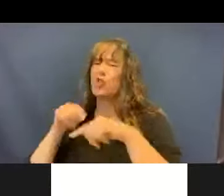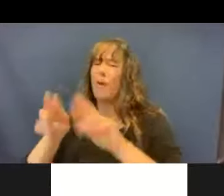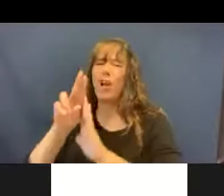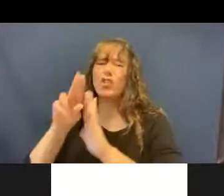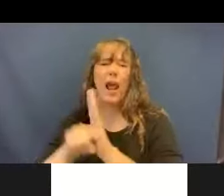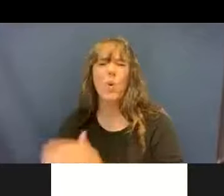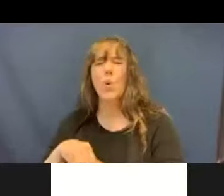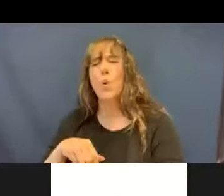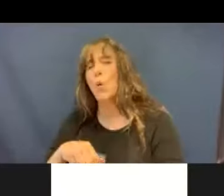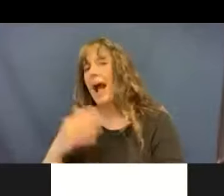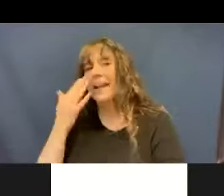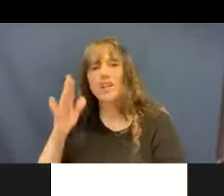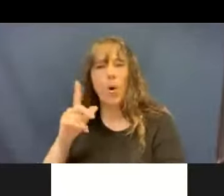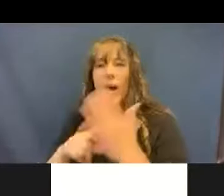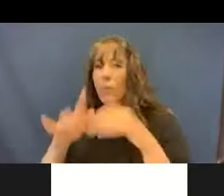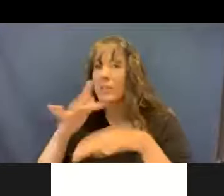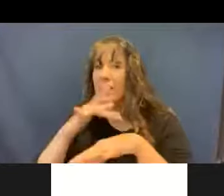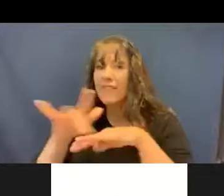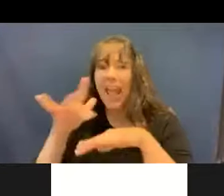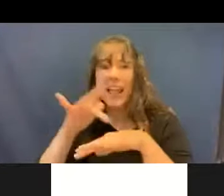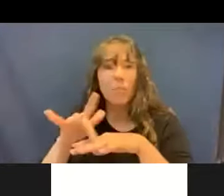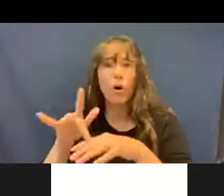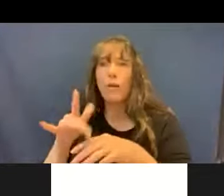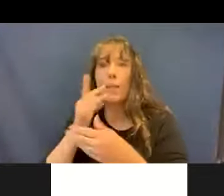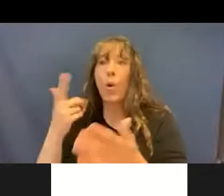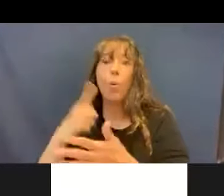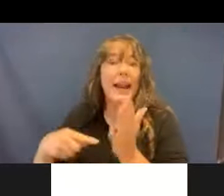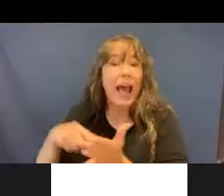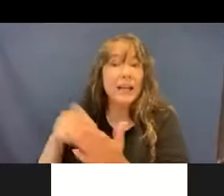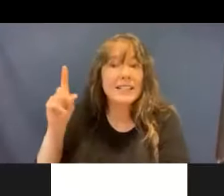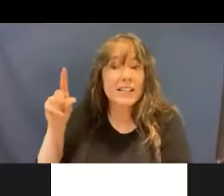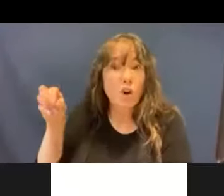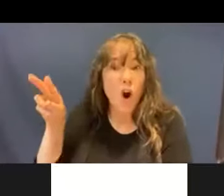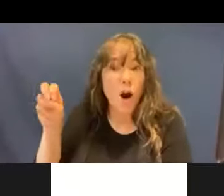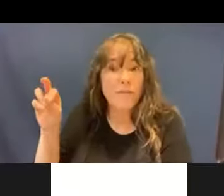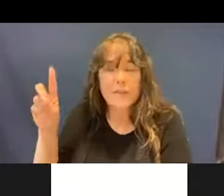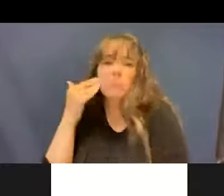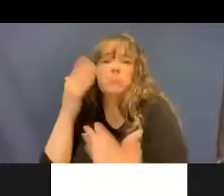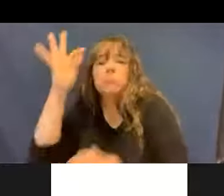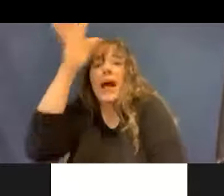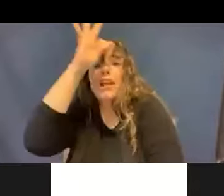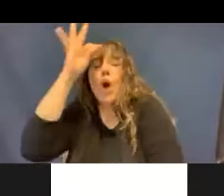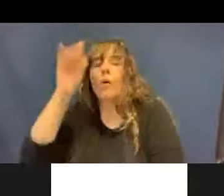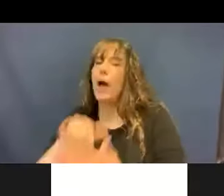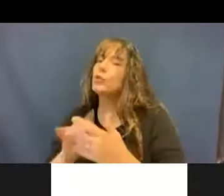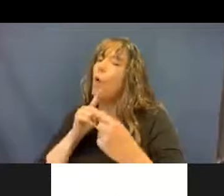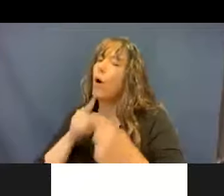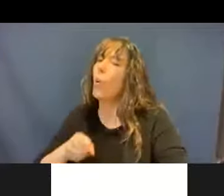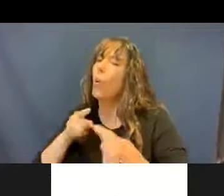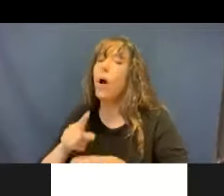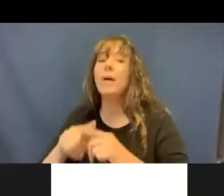to me, what I deserved. And that was a struggle. But then I finally pushed for me to get hearing